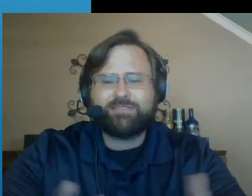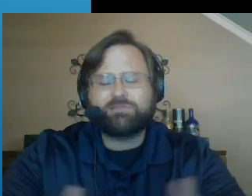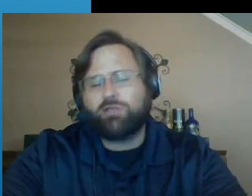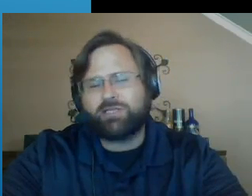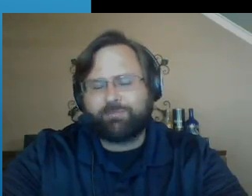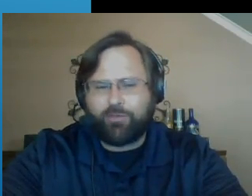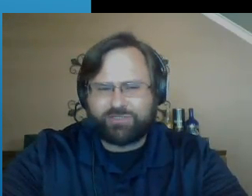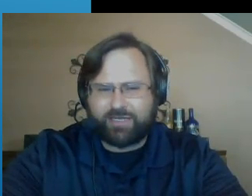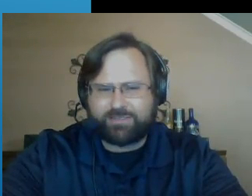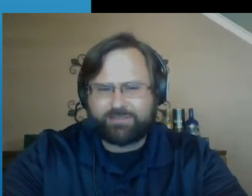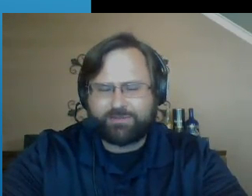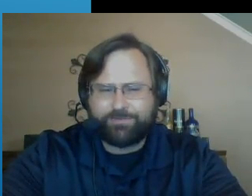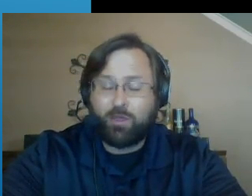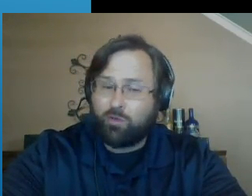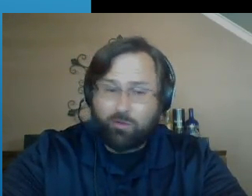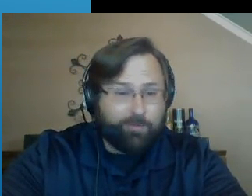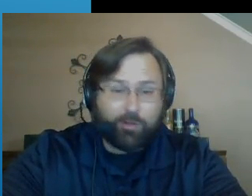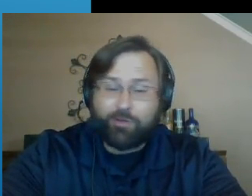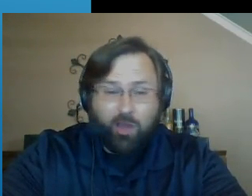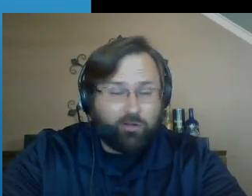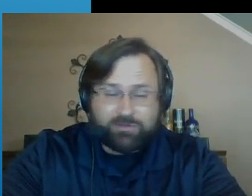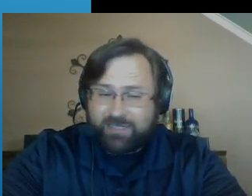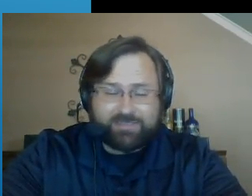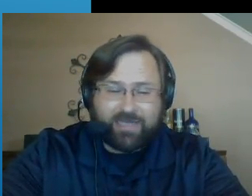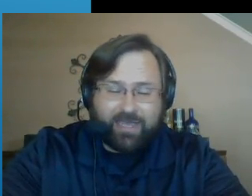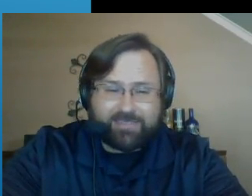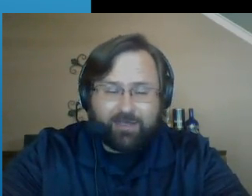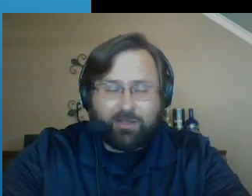let's look at some other sentences remember not all sentences in ASL are